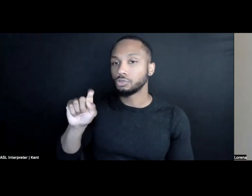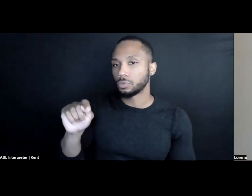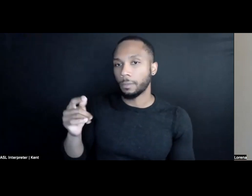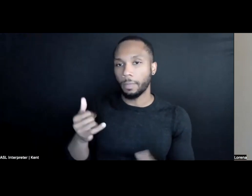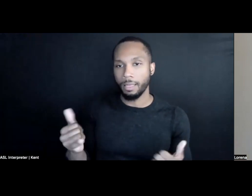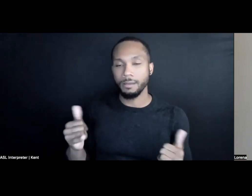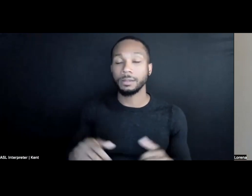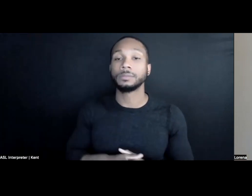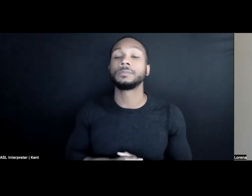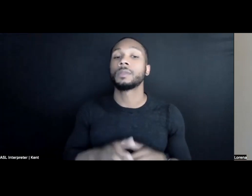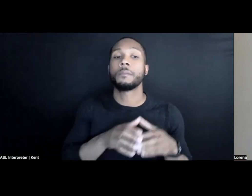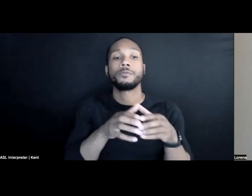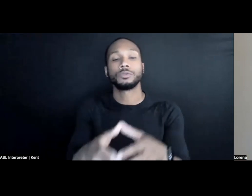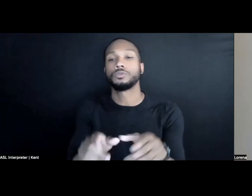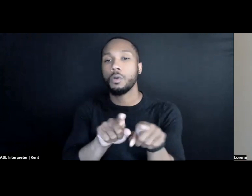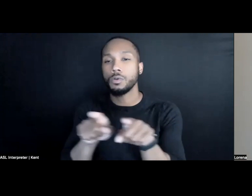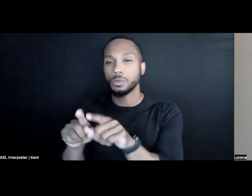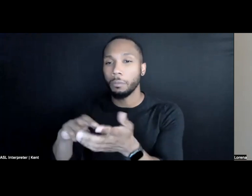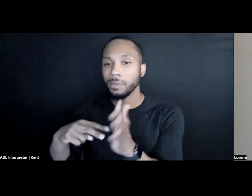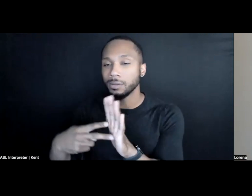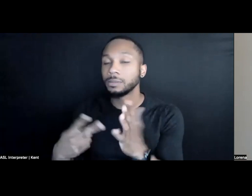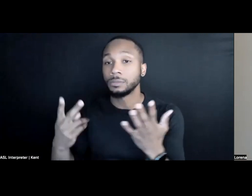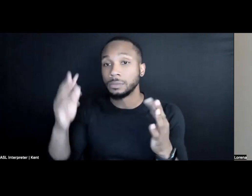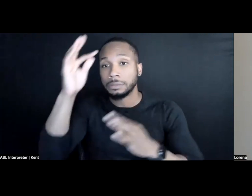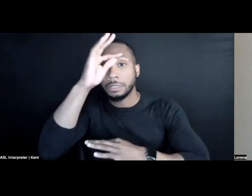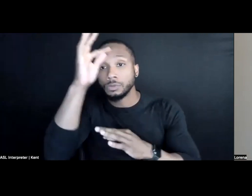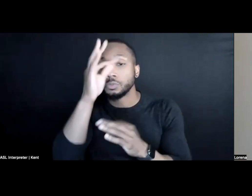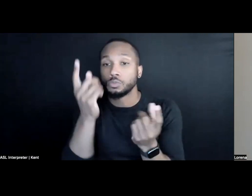Migration also means not knowing what to do with the spirits